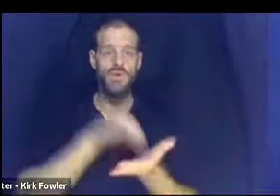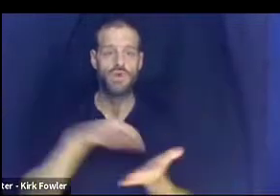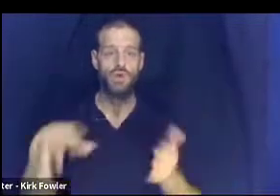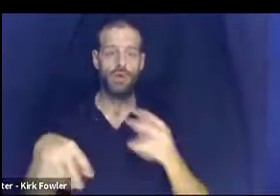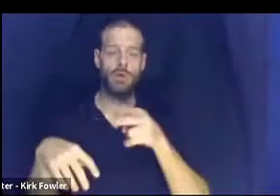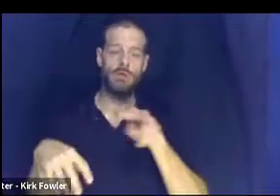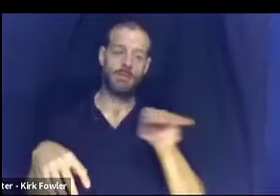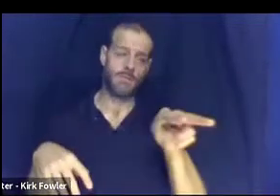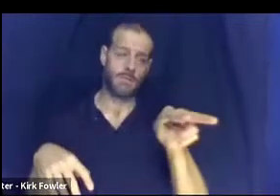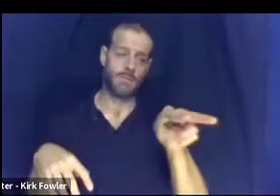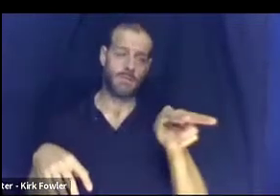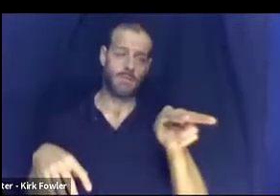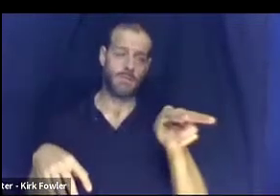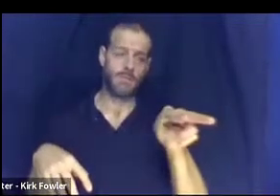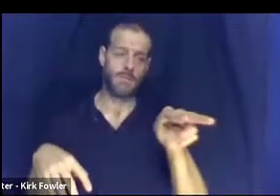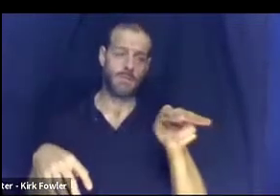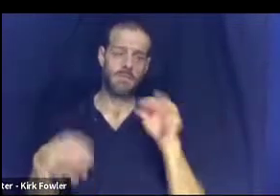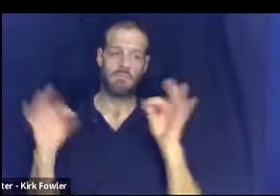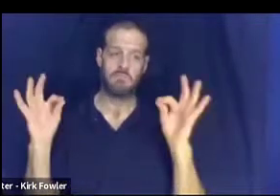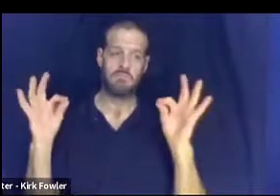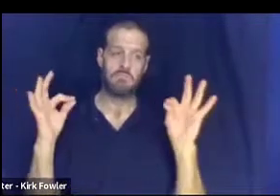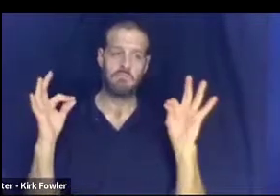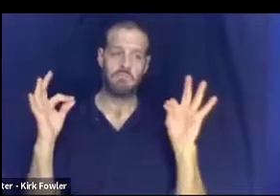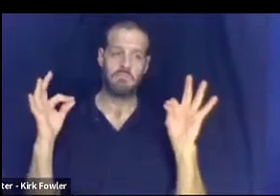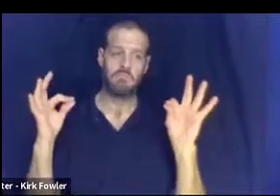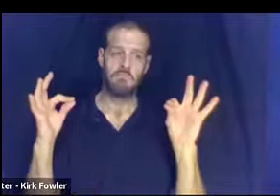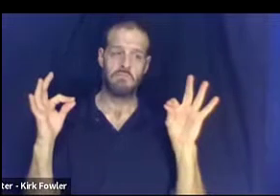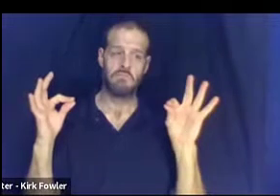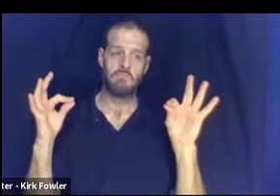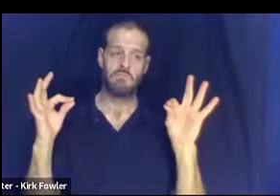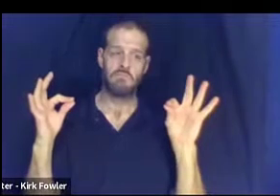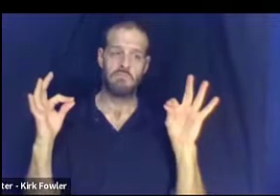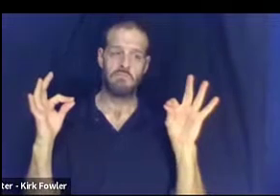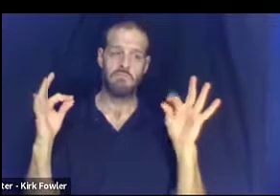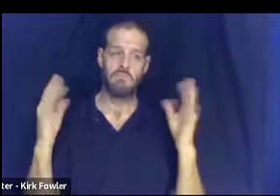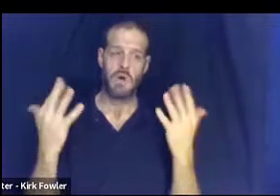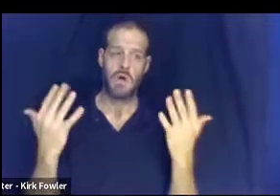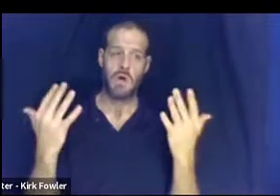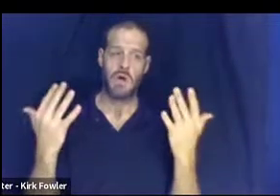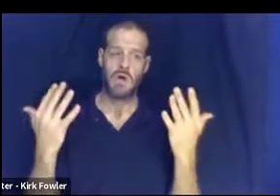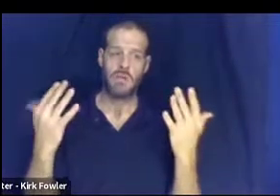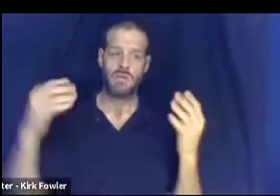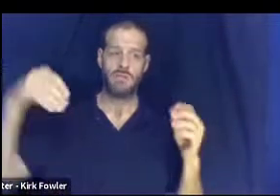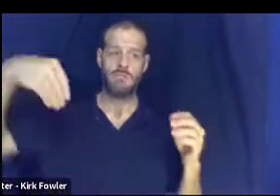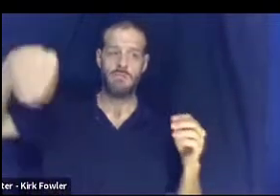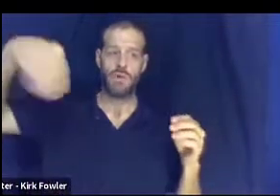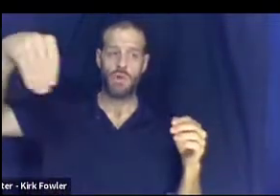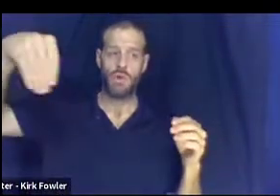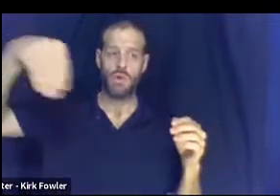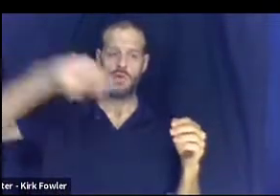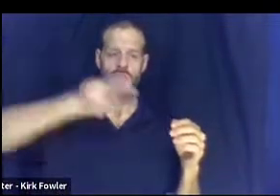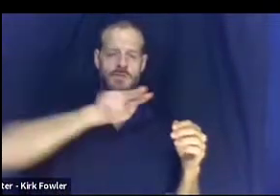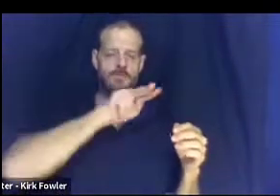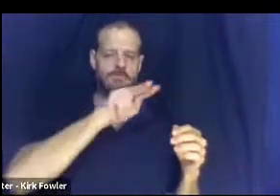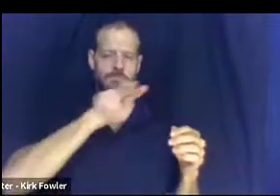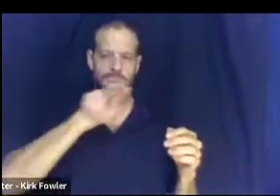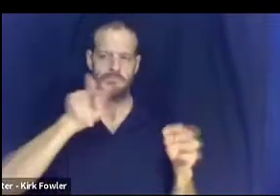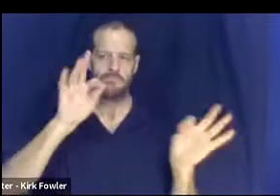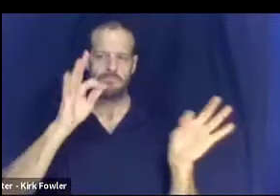using a little bit of movement, stops, pauses, moves to the one on the right a little bit, stops.